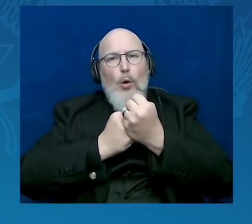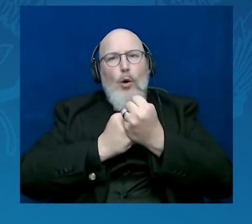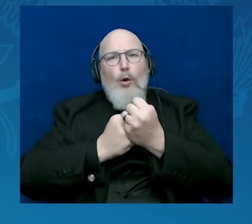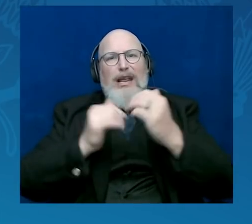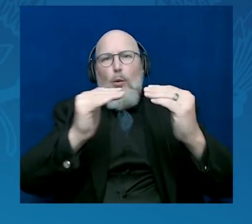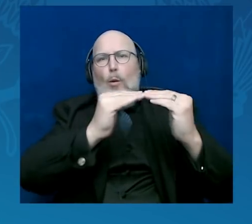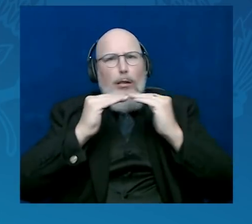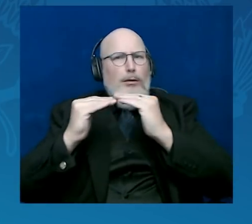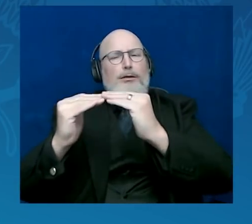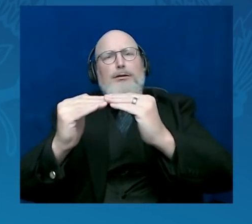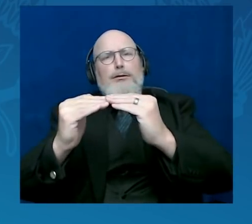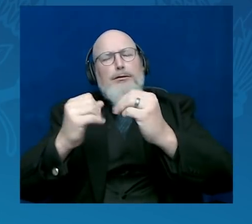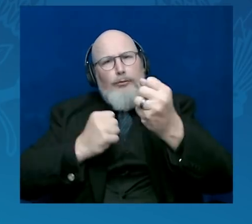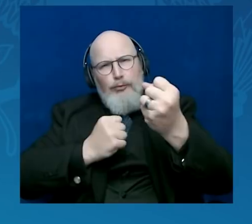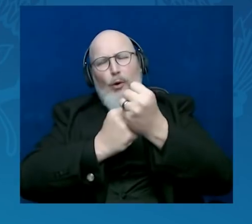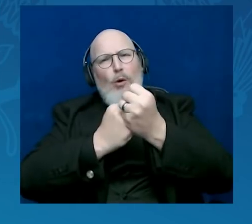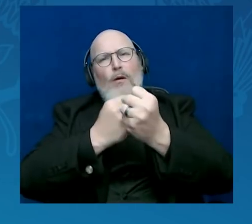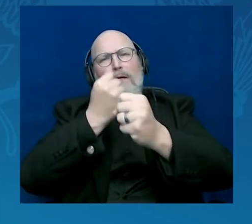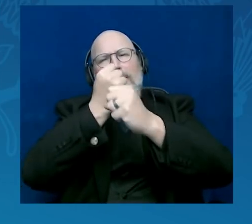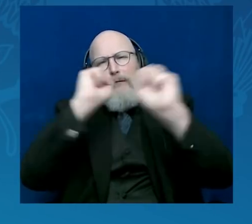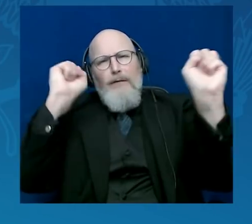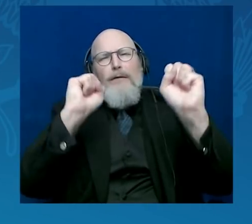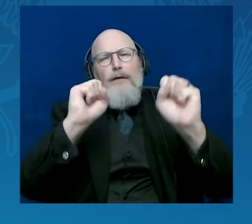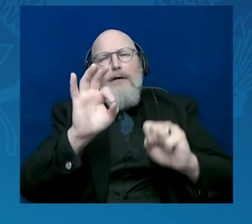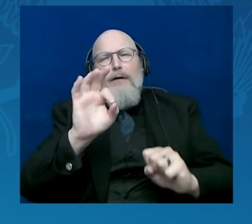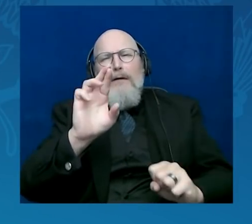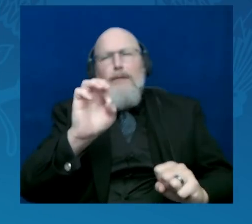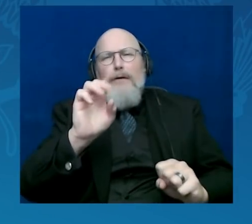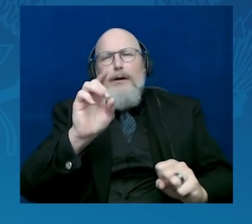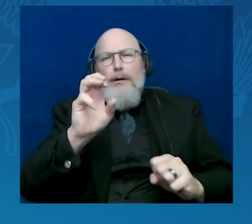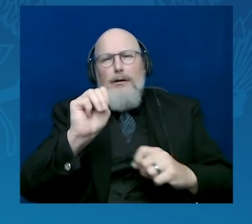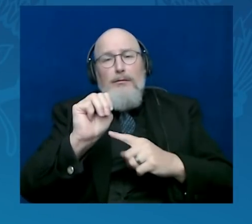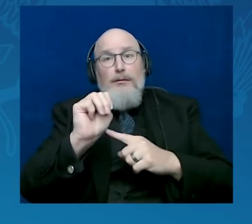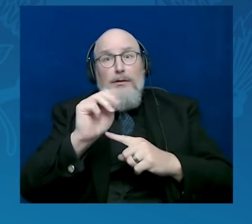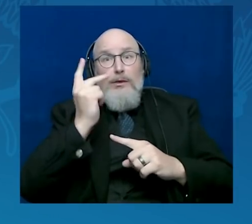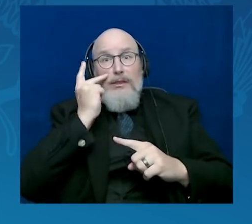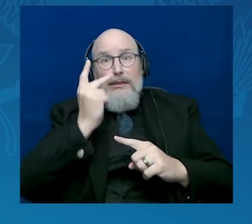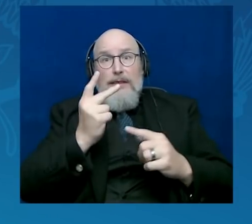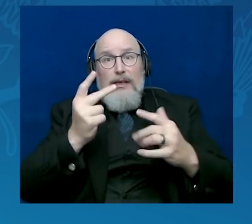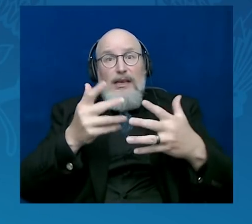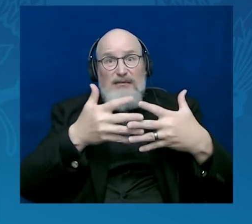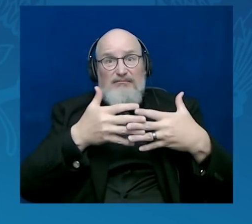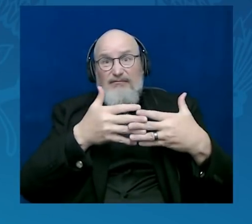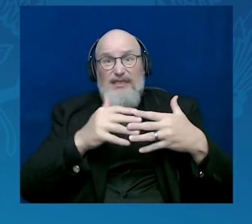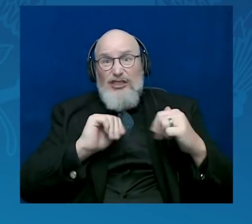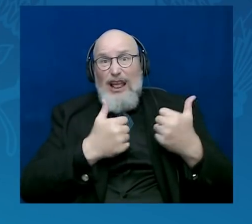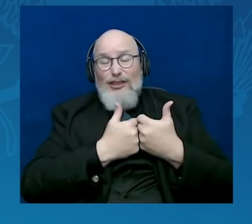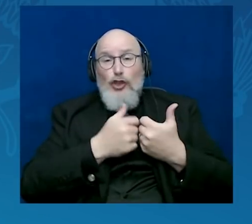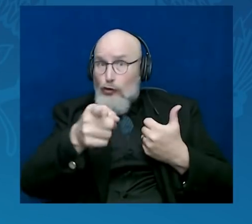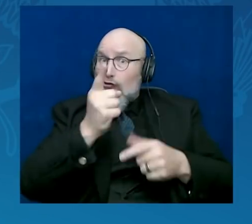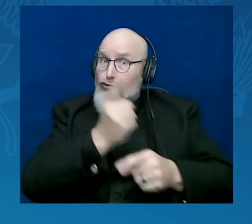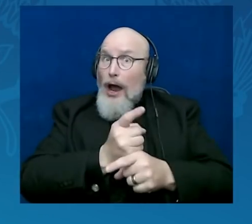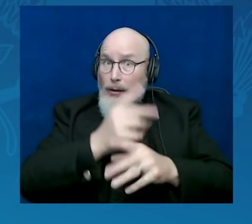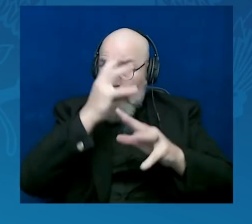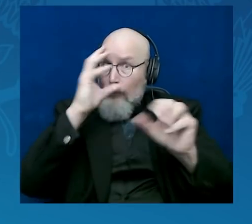When we look at the challenge that we face now, in the United States -- and you're right, President Joe Biden talks a lot about this --